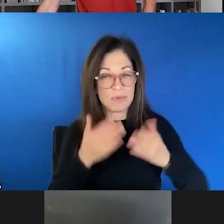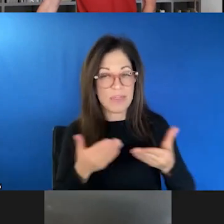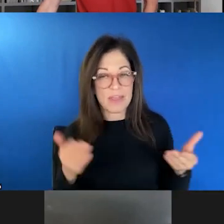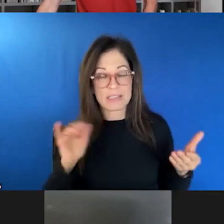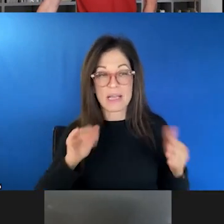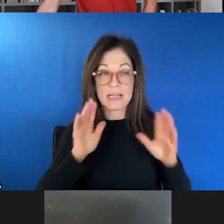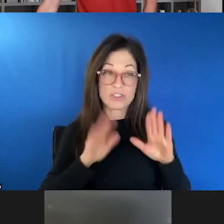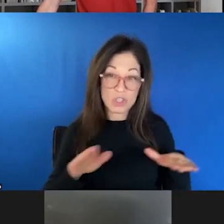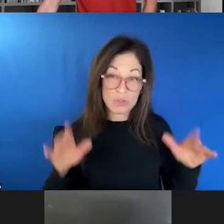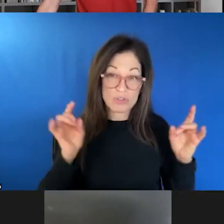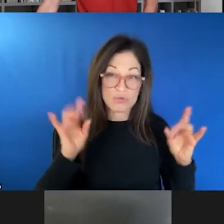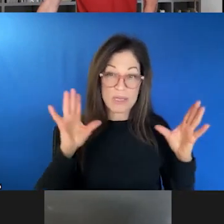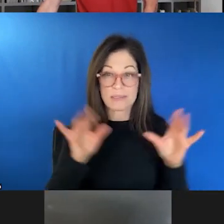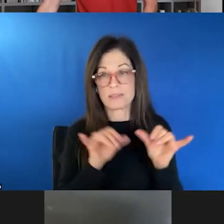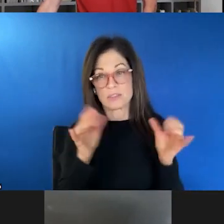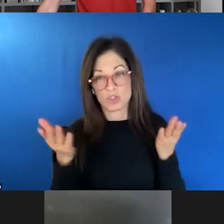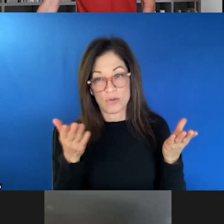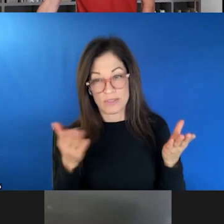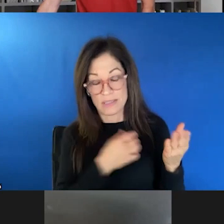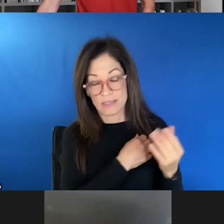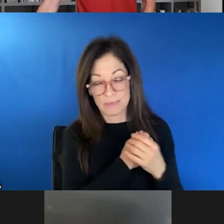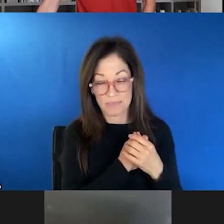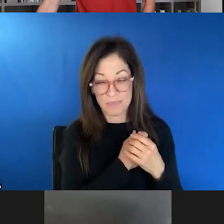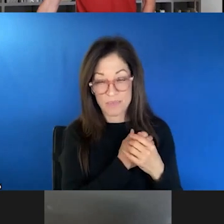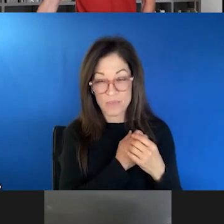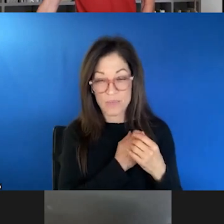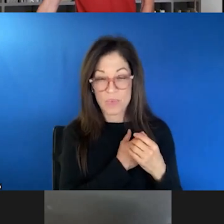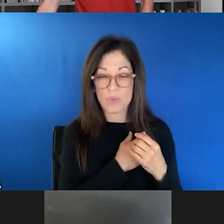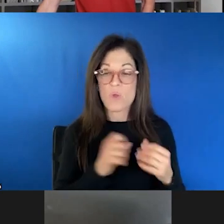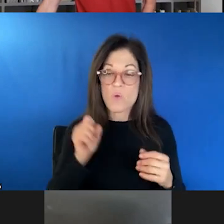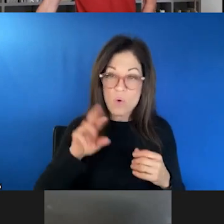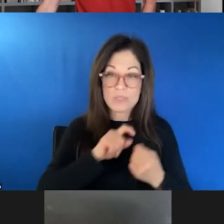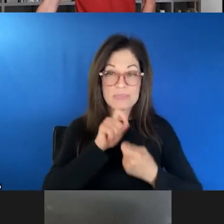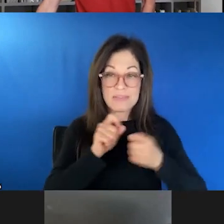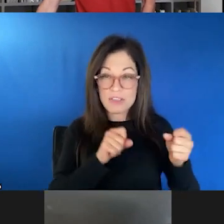CRISIS SERVICES OR SPECIFIC STRATEGIES AROUND HOW TO WORK, MORE